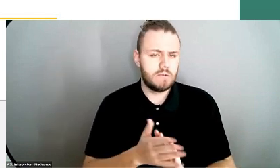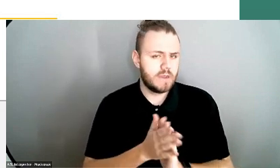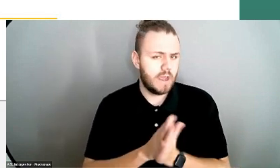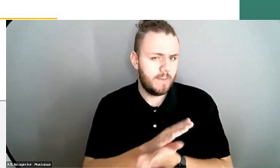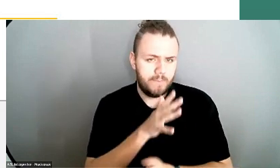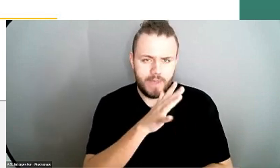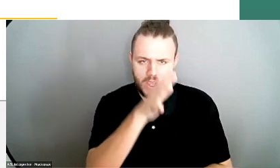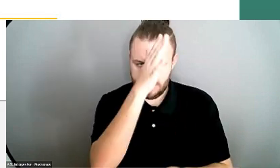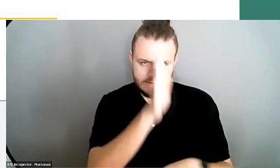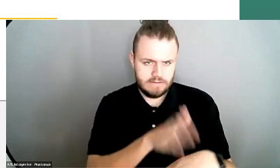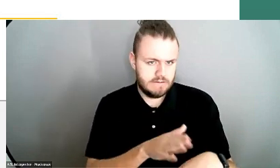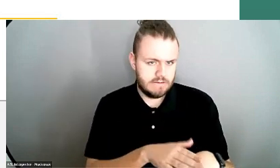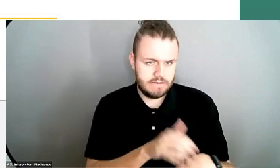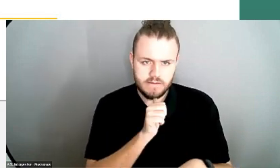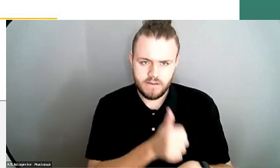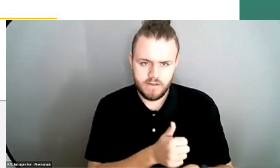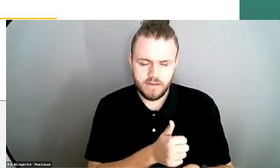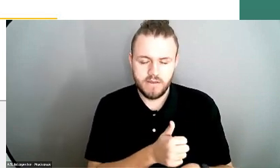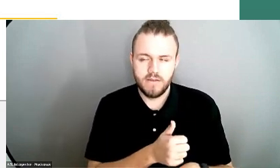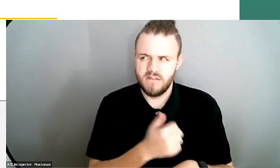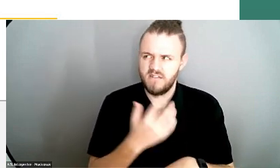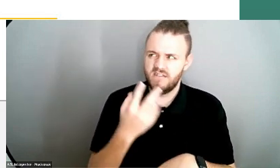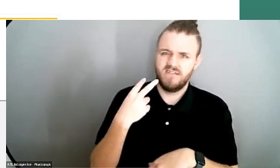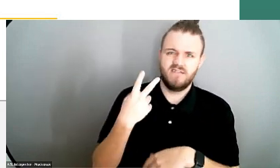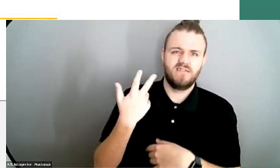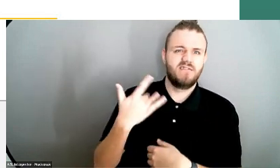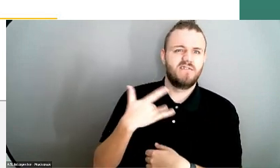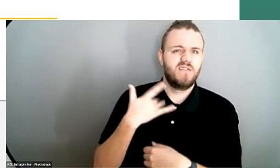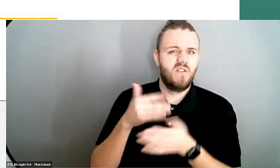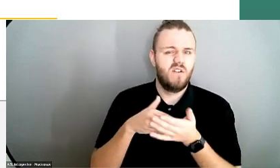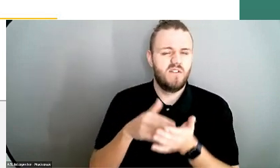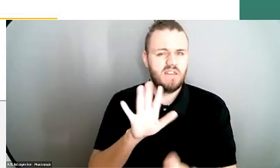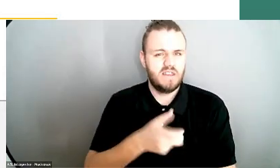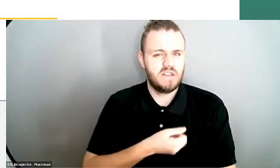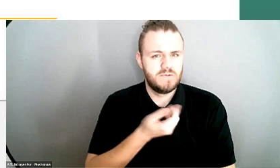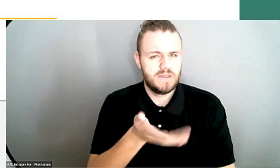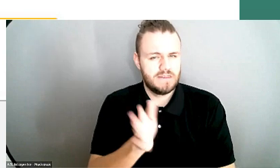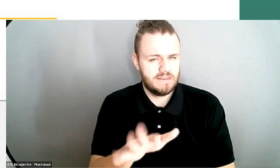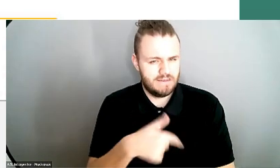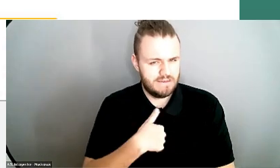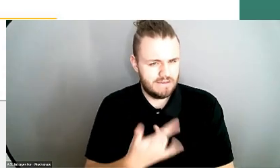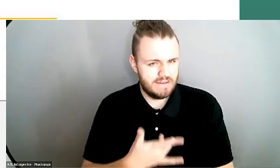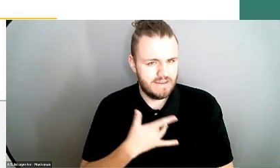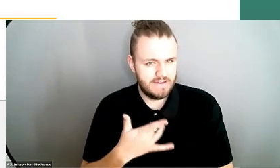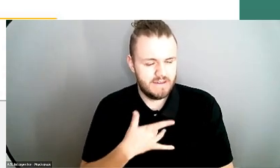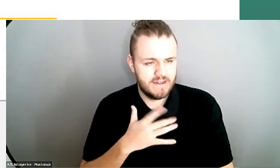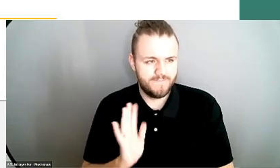And they often will express that they feel that they have been